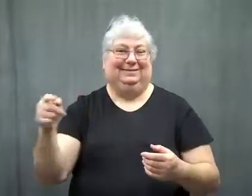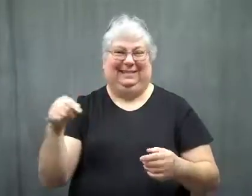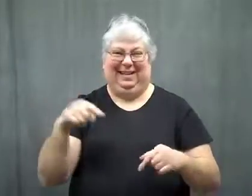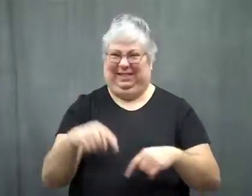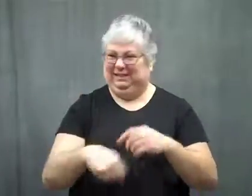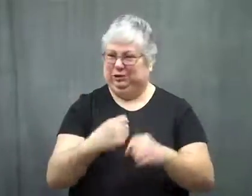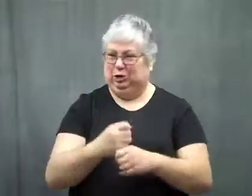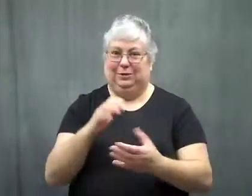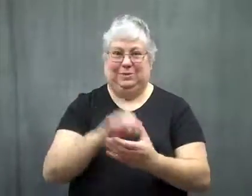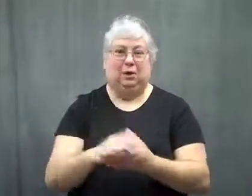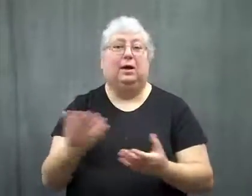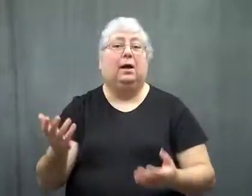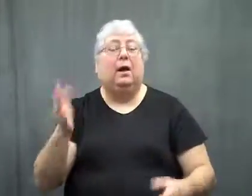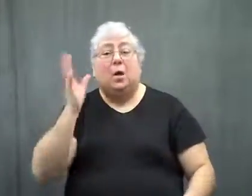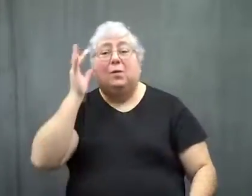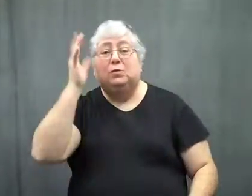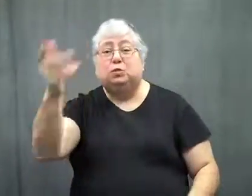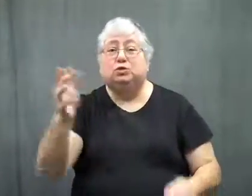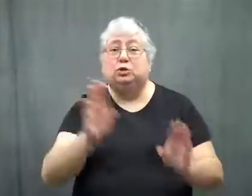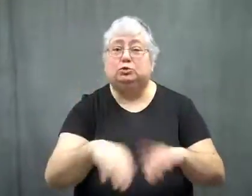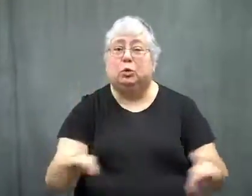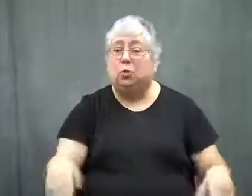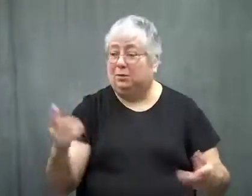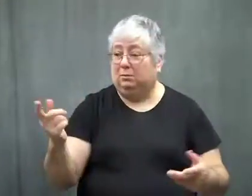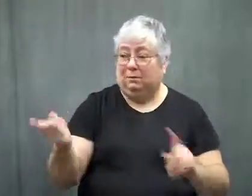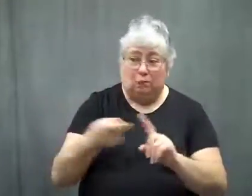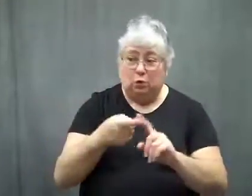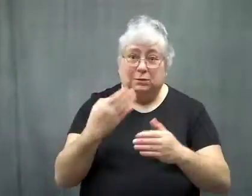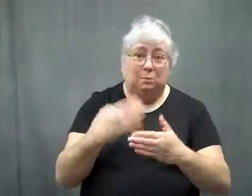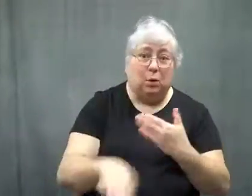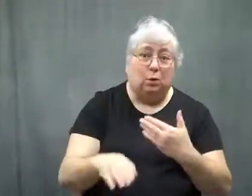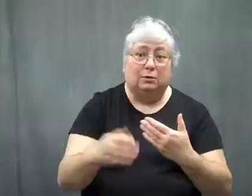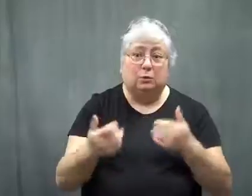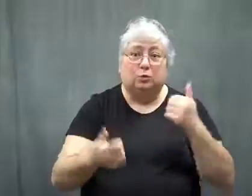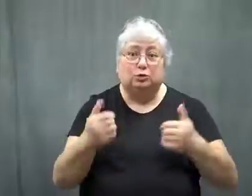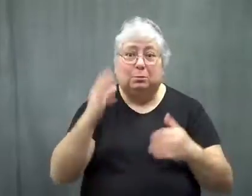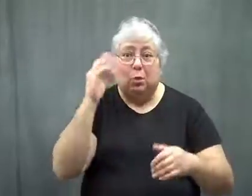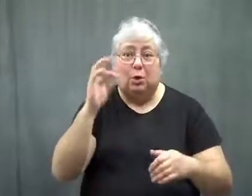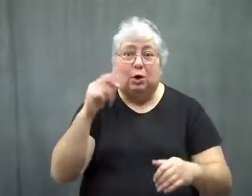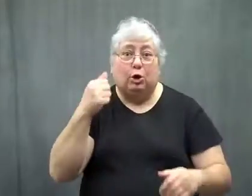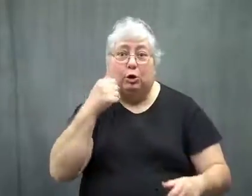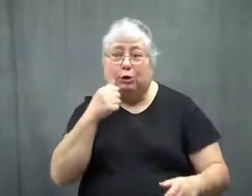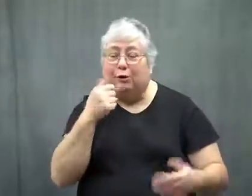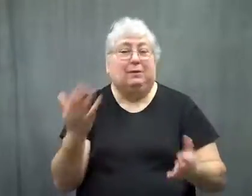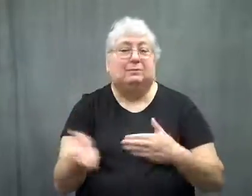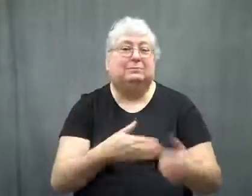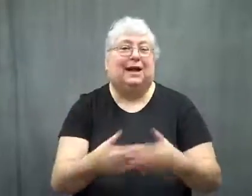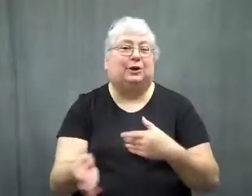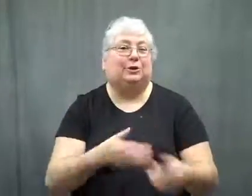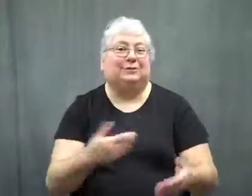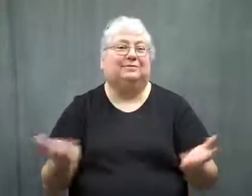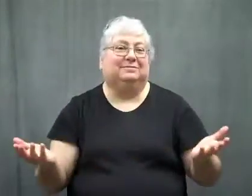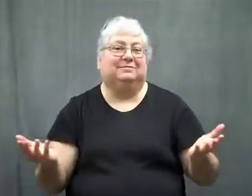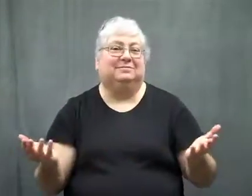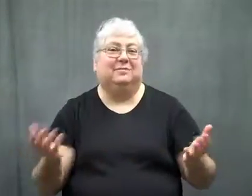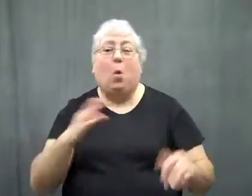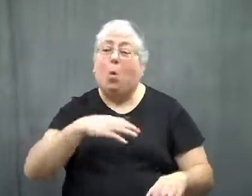They were married this year, so for their future firstborn, it wouldn't matter whether it was a boy or girl.